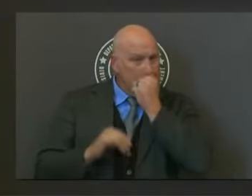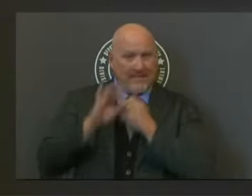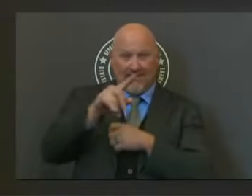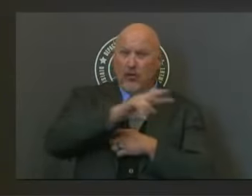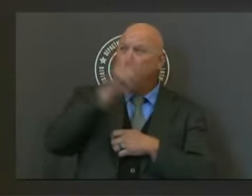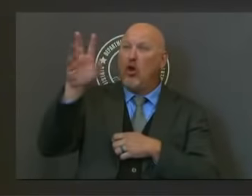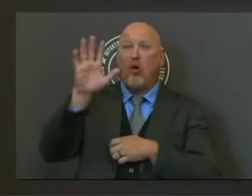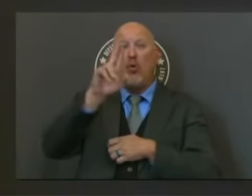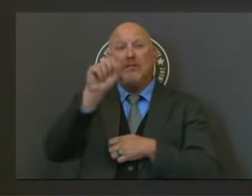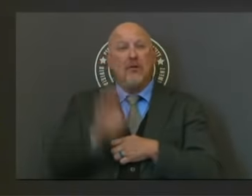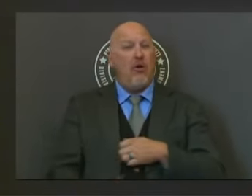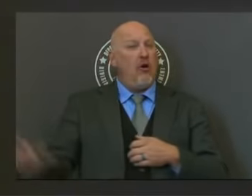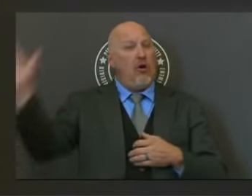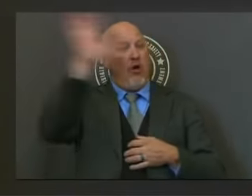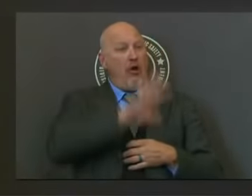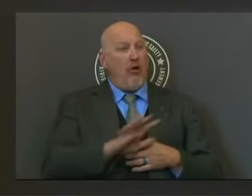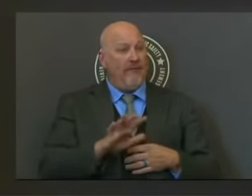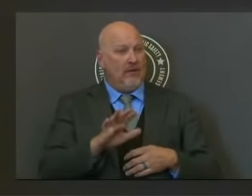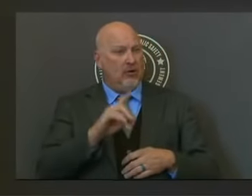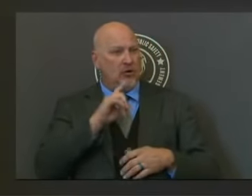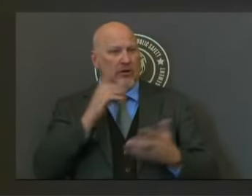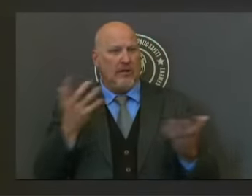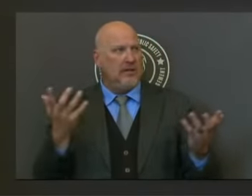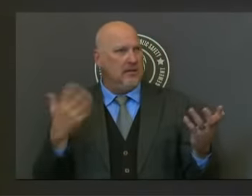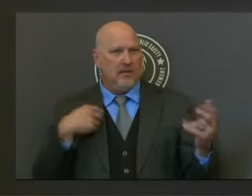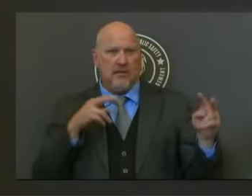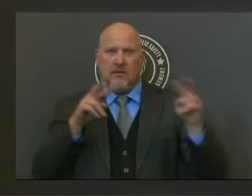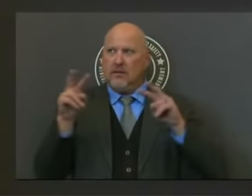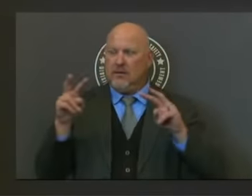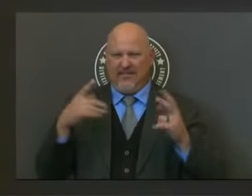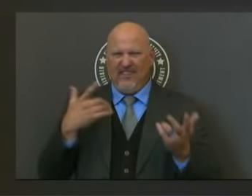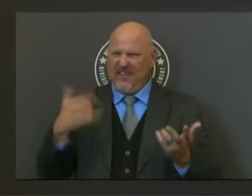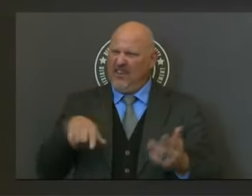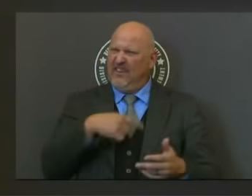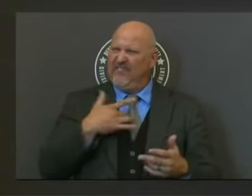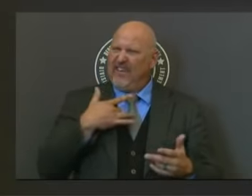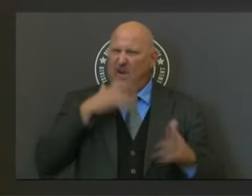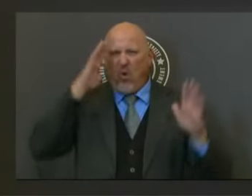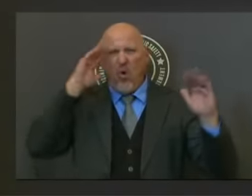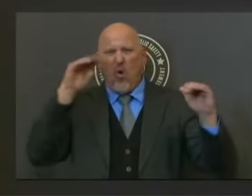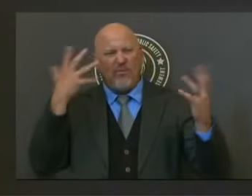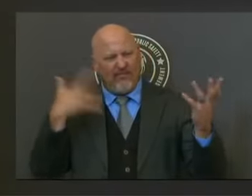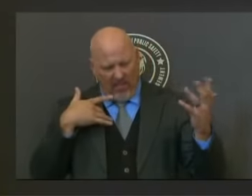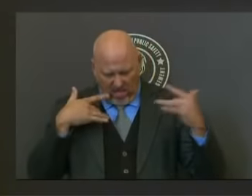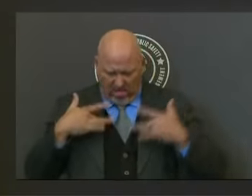morale is low